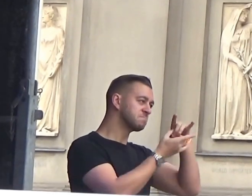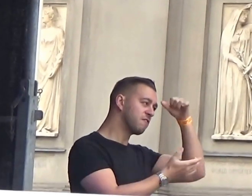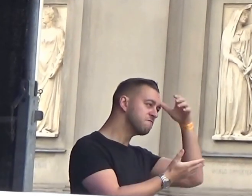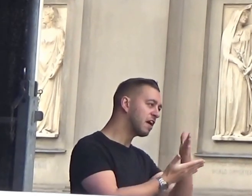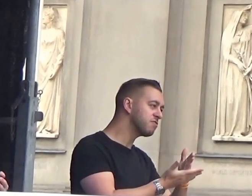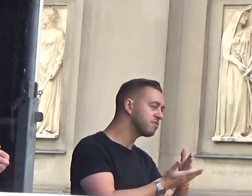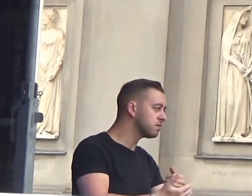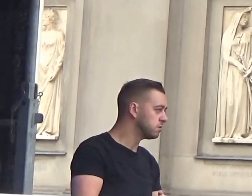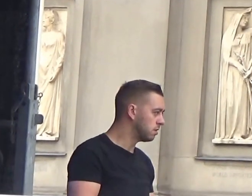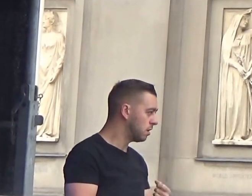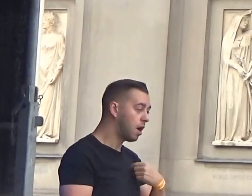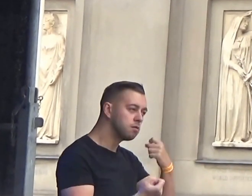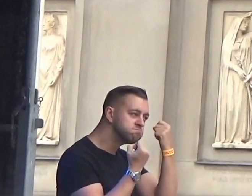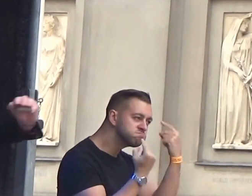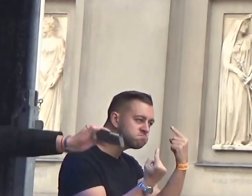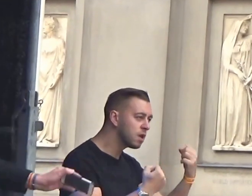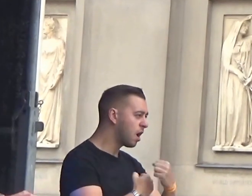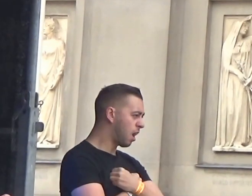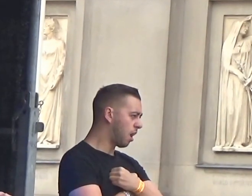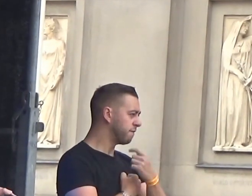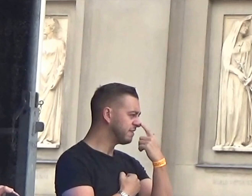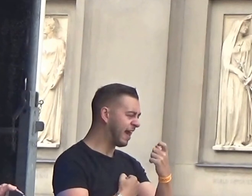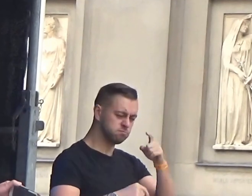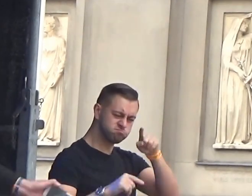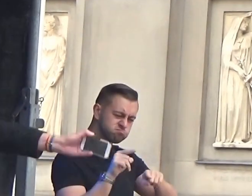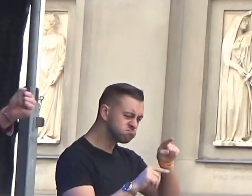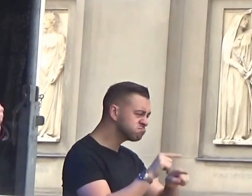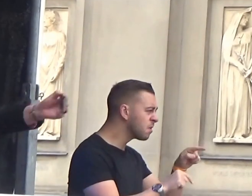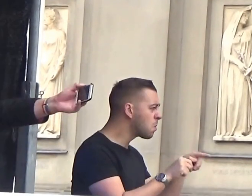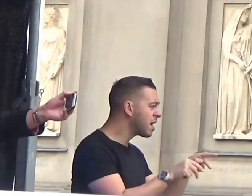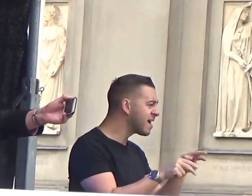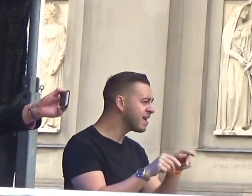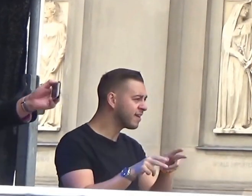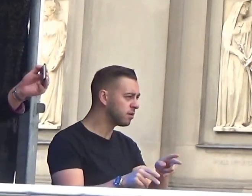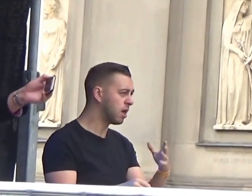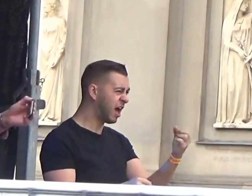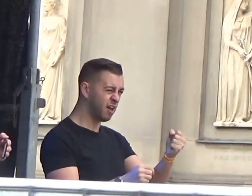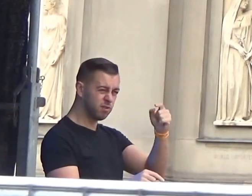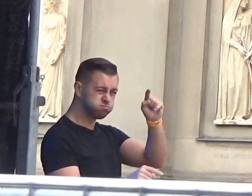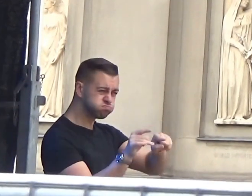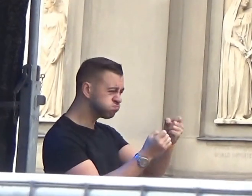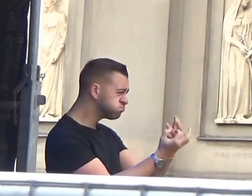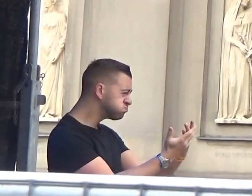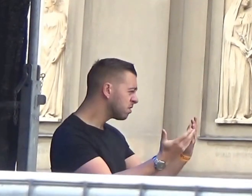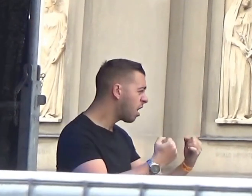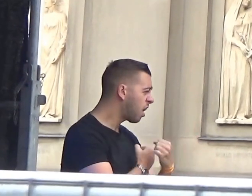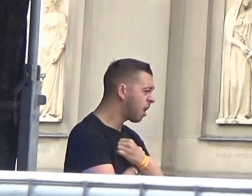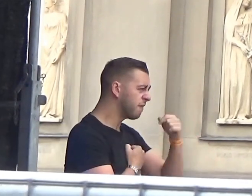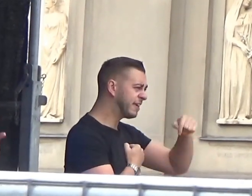I know that love is many fold and there's lots of love here in this march today but